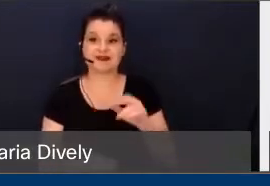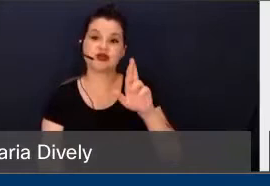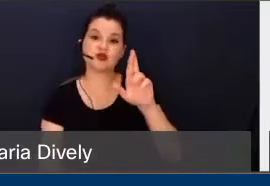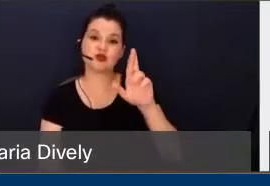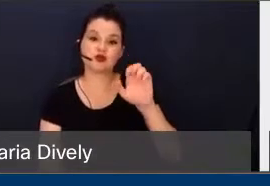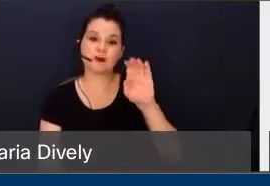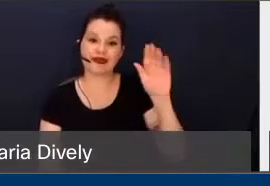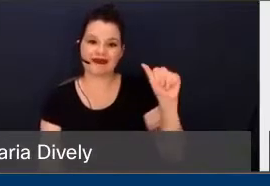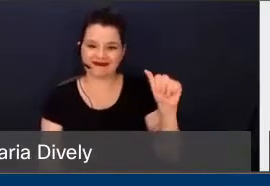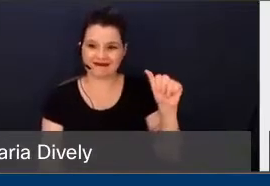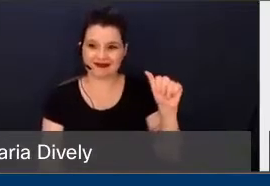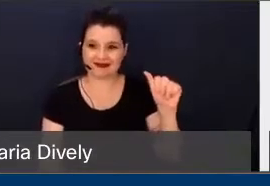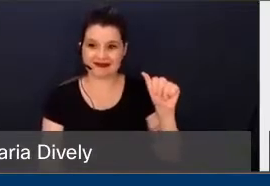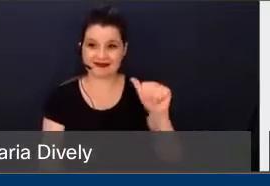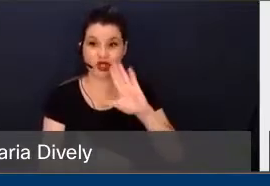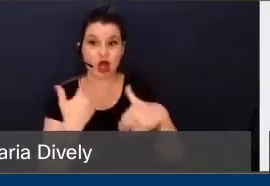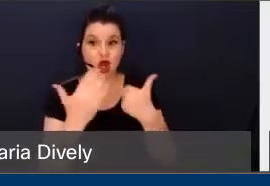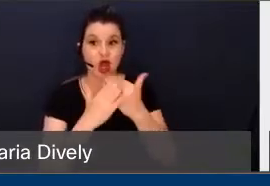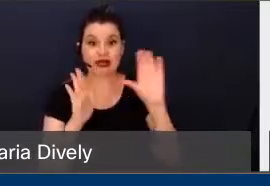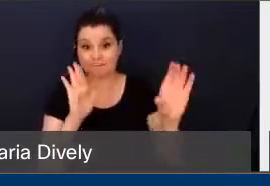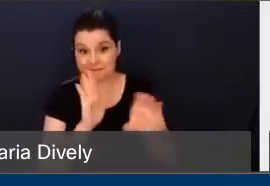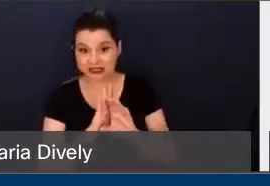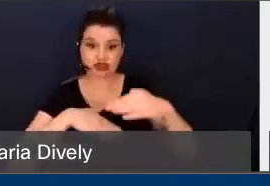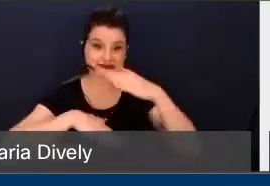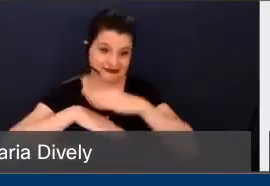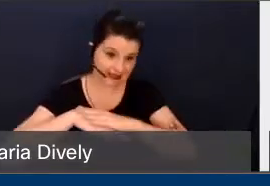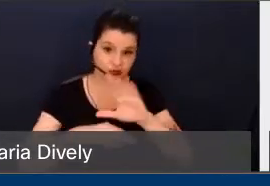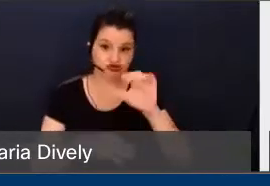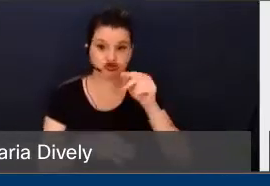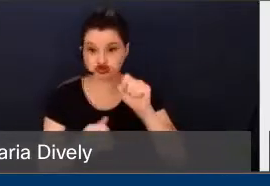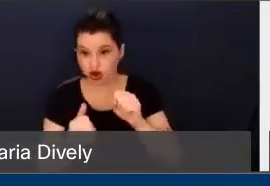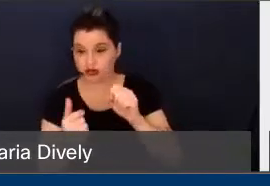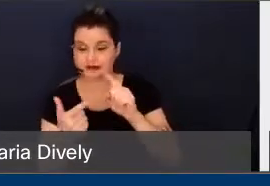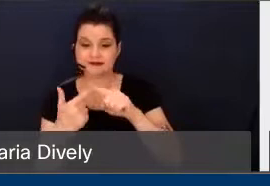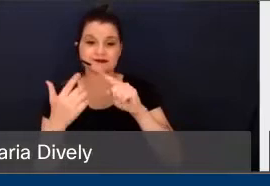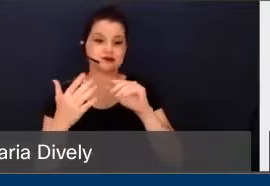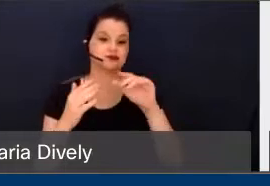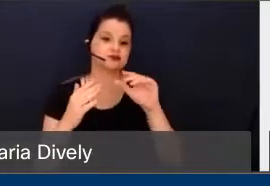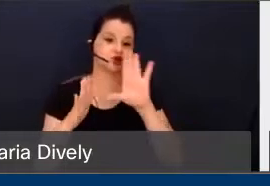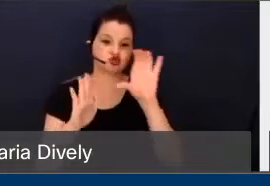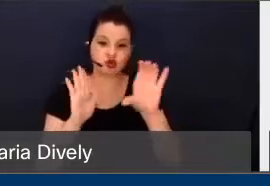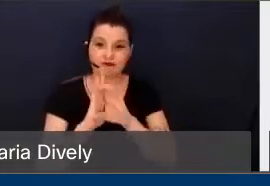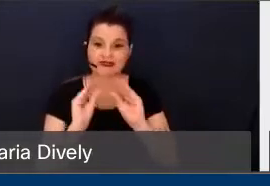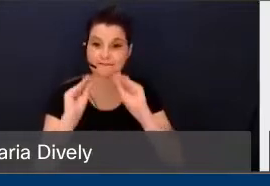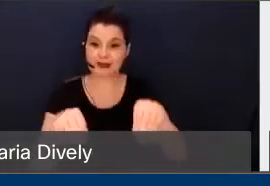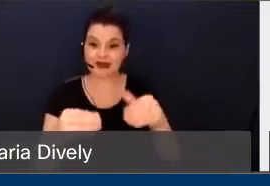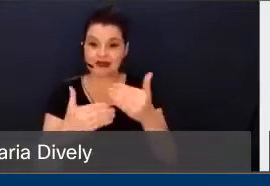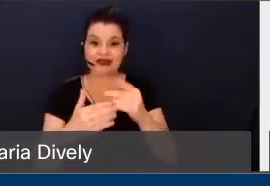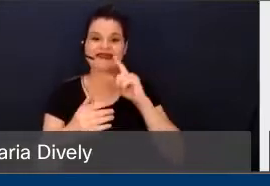All pictures, tables, charts, shapes, modern art graphics and embedded objects need alt text.